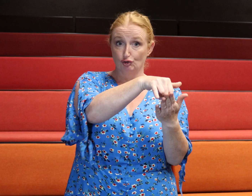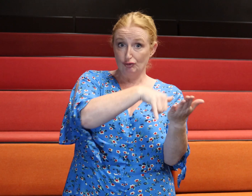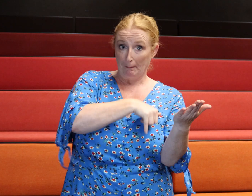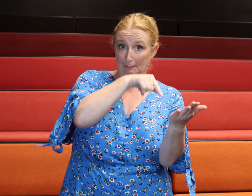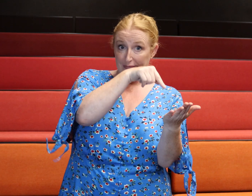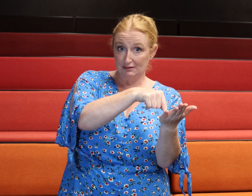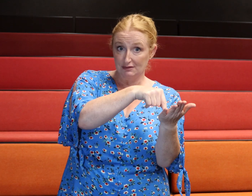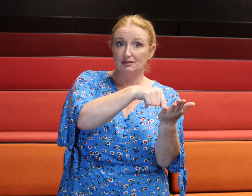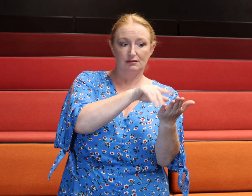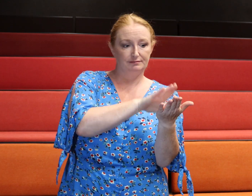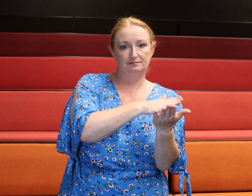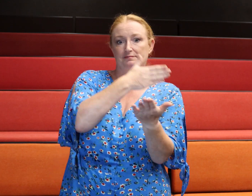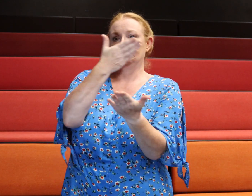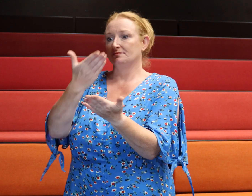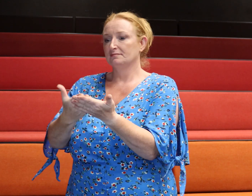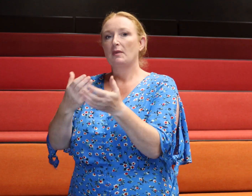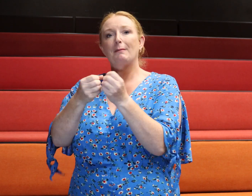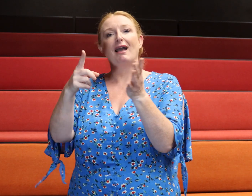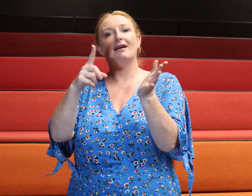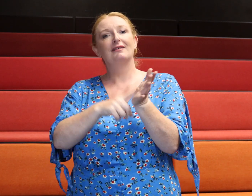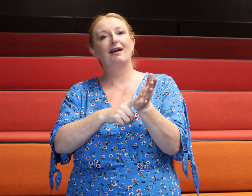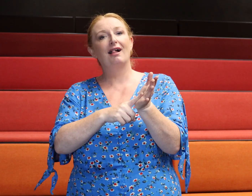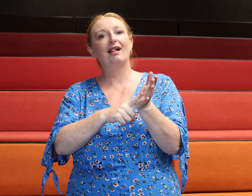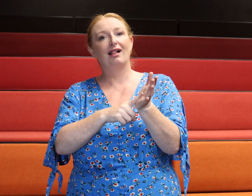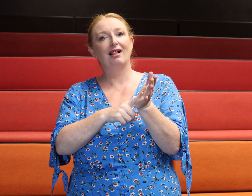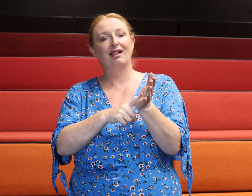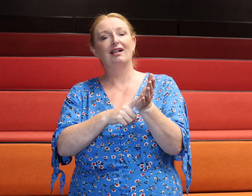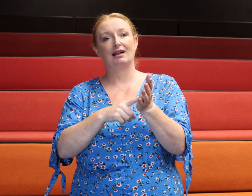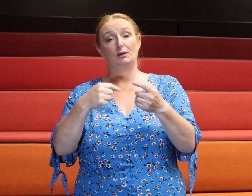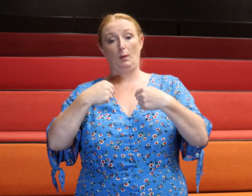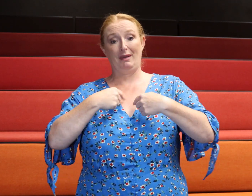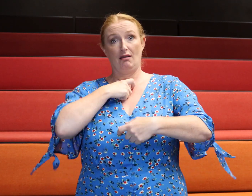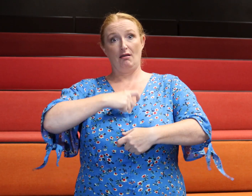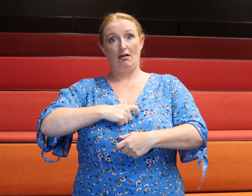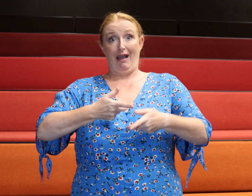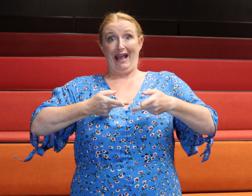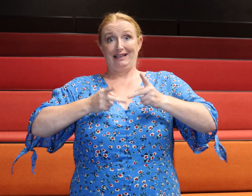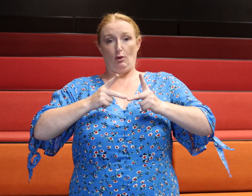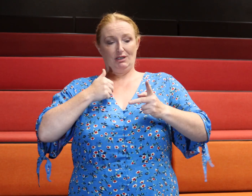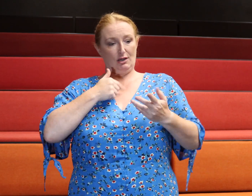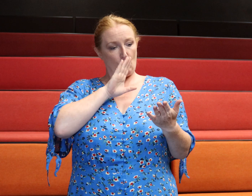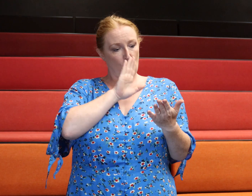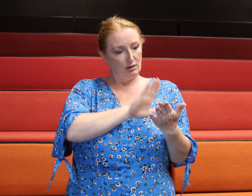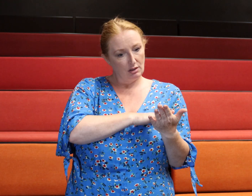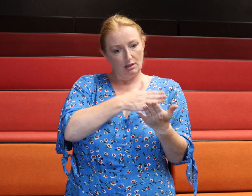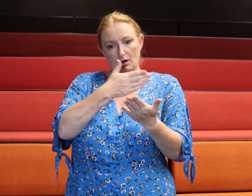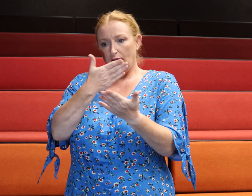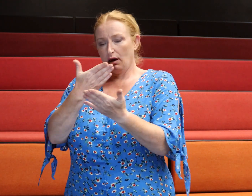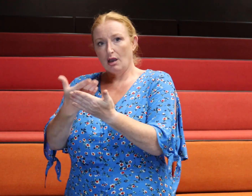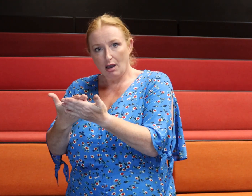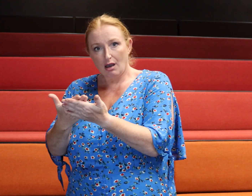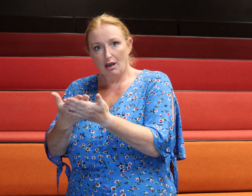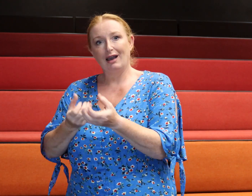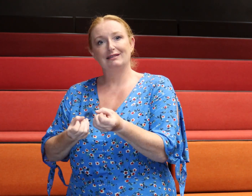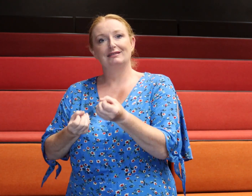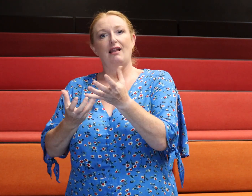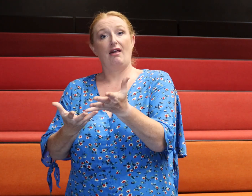into British Sign Language and it would be an interpretation of that script that would be delivered by a sign language interpreter